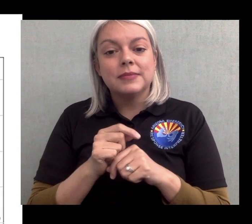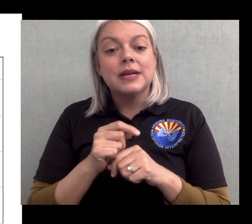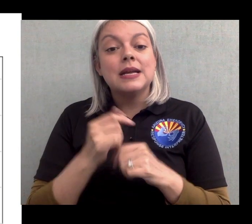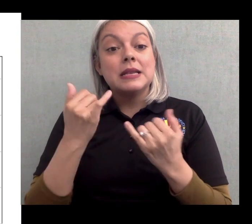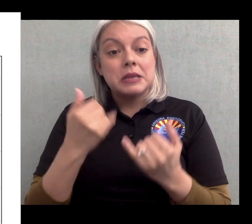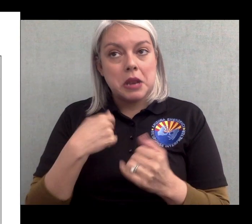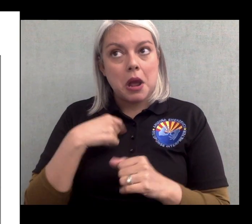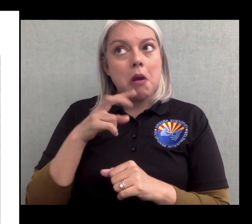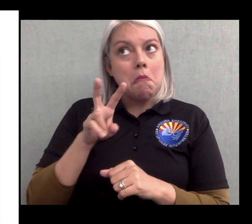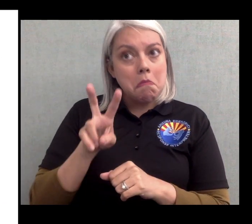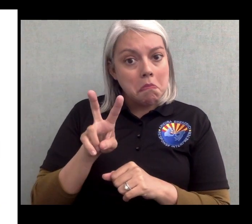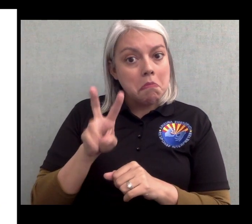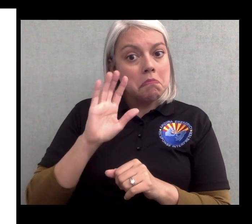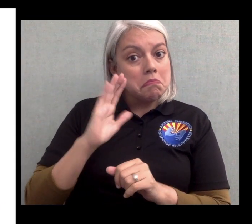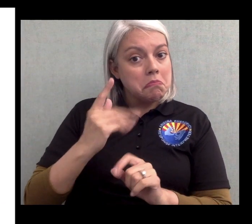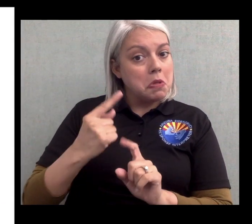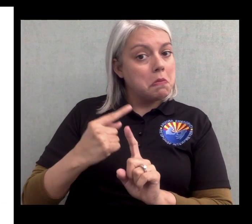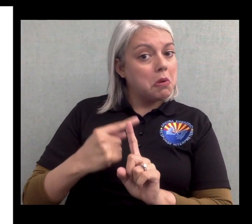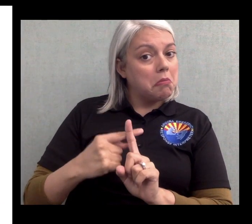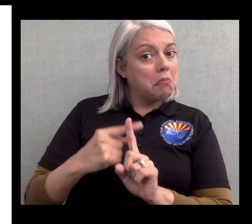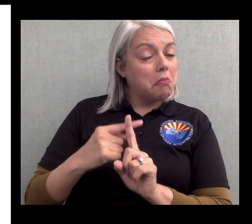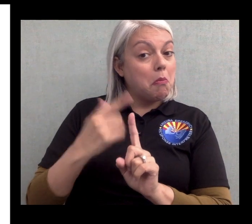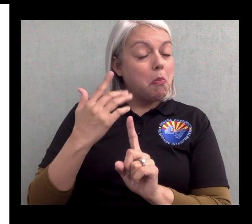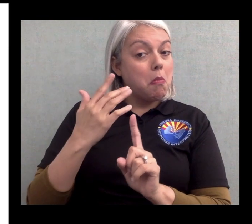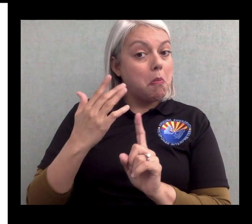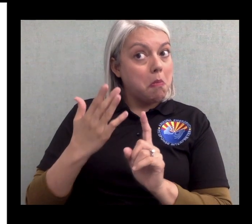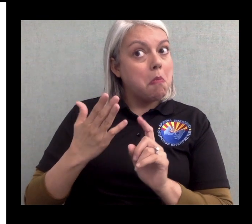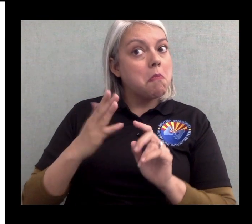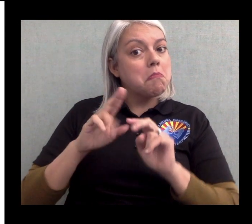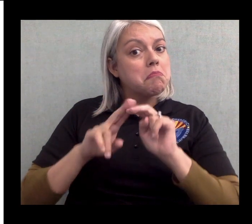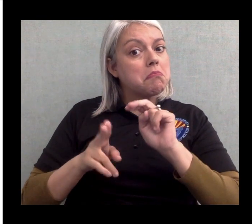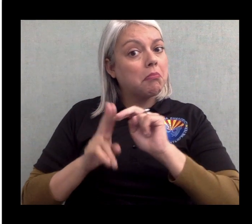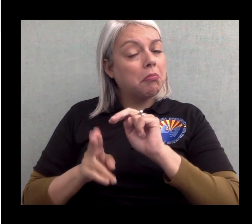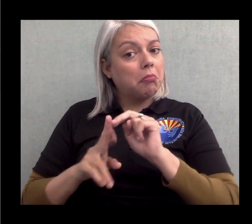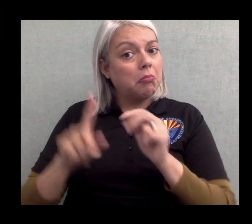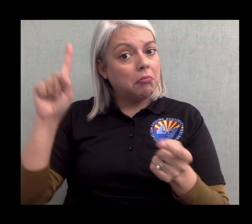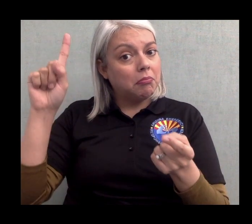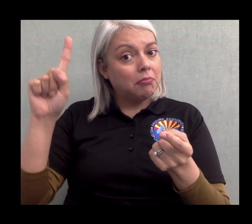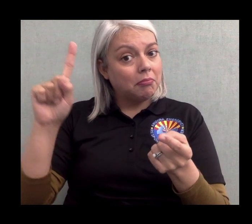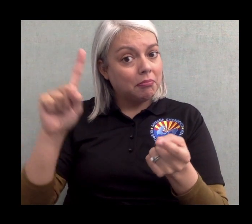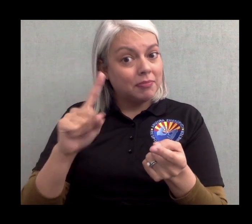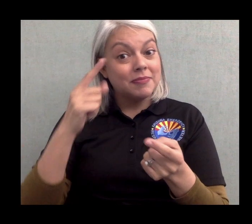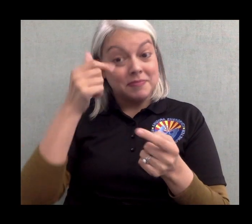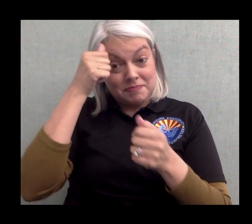optimistic because the numbers seem to be going down. Remember the last 2-3 weeks we’ll